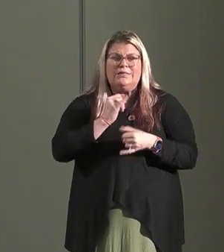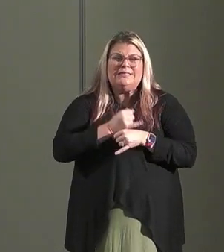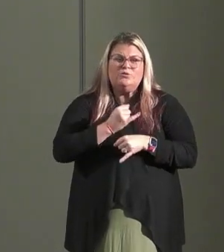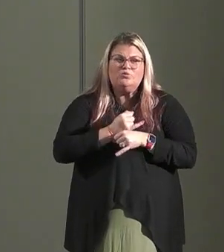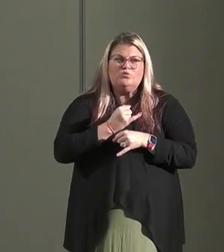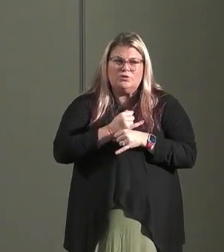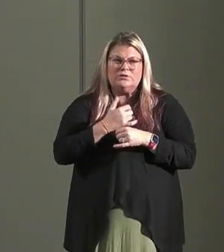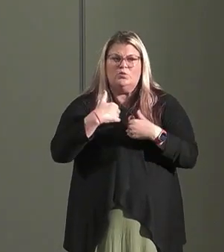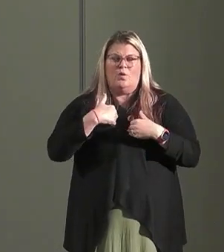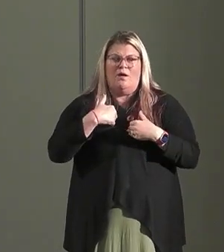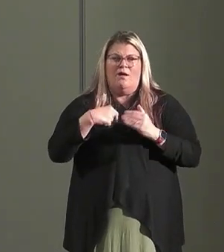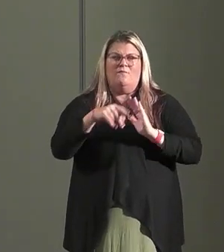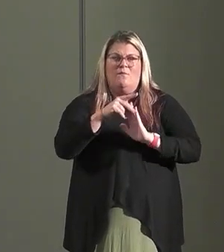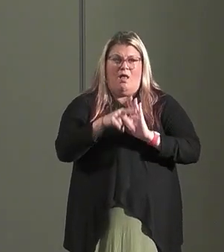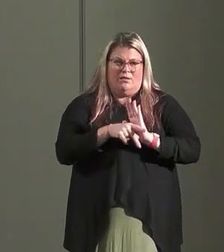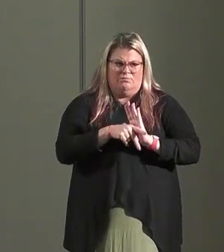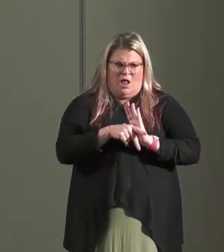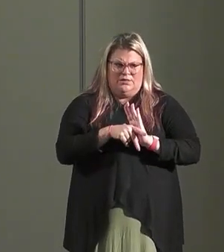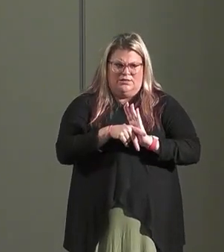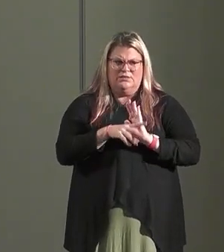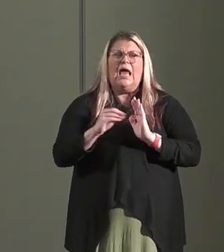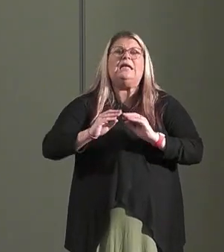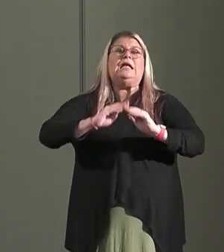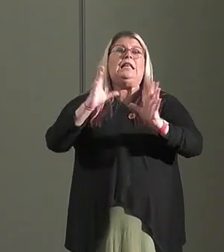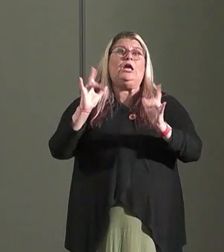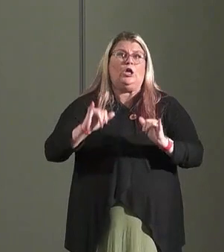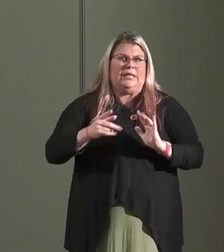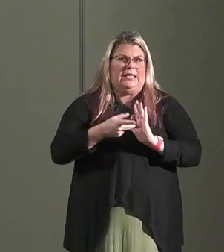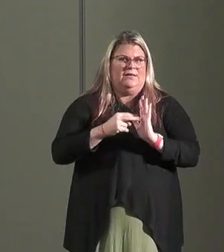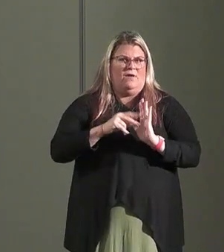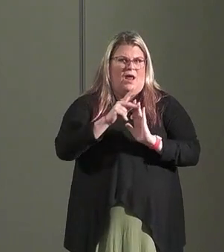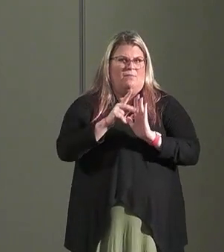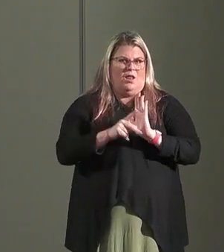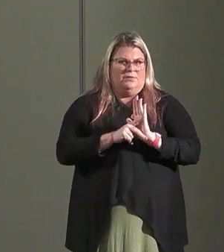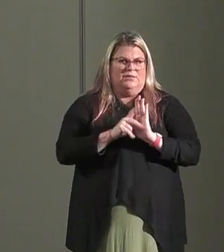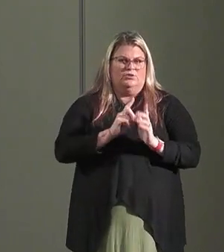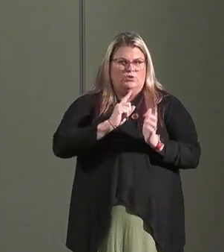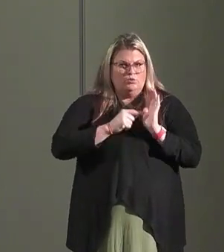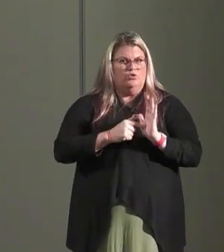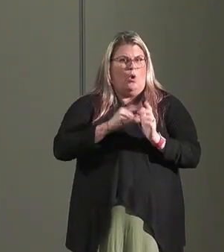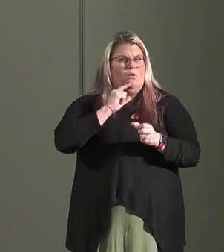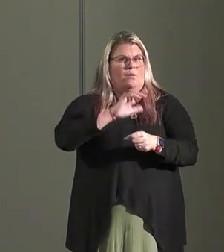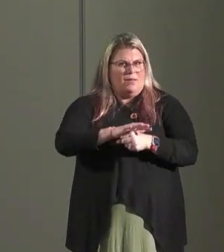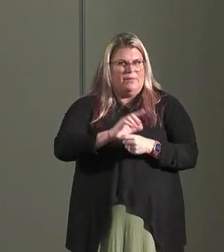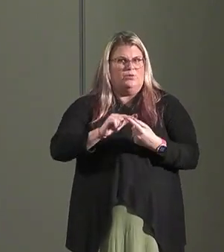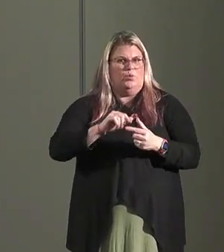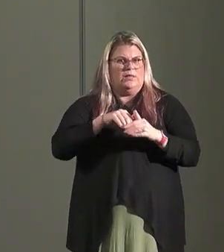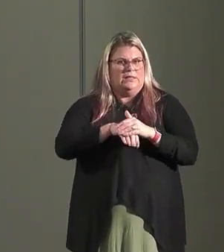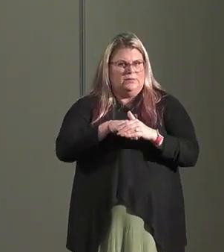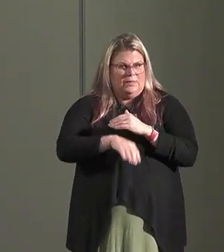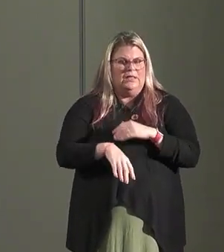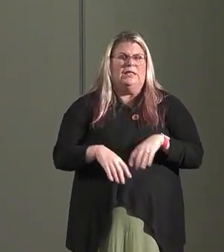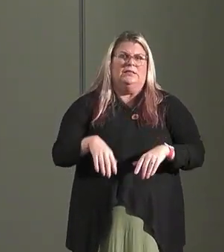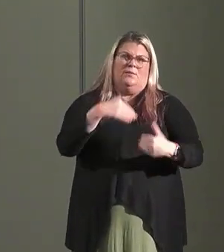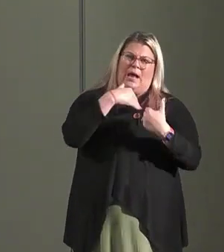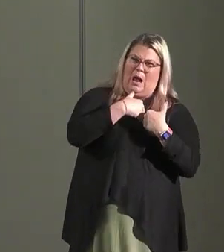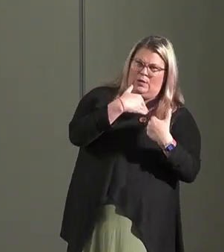policies. And clearly defined policies. Indicating commitment to accessibility and accountability the